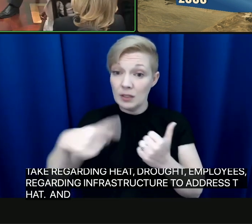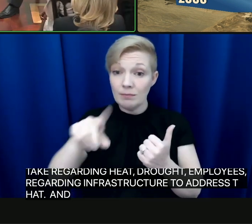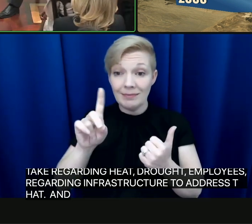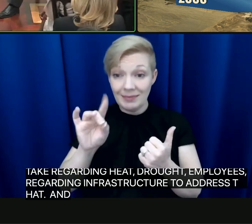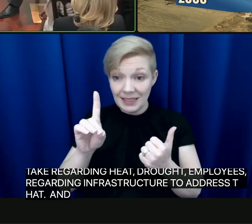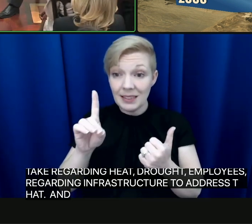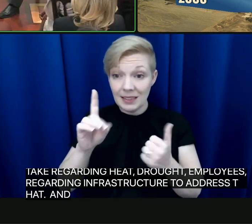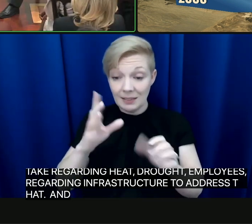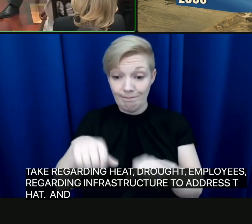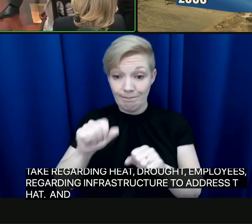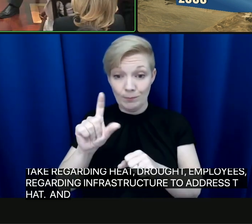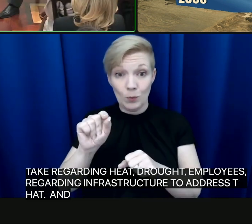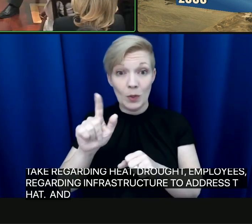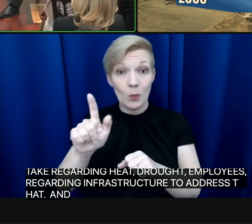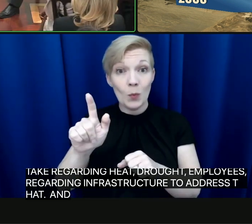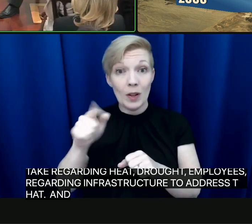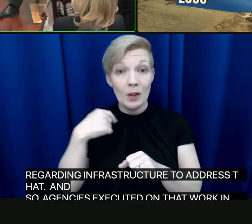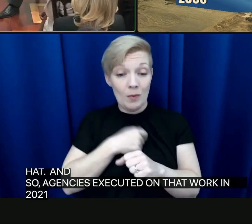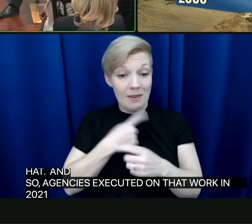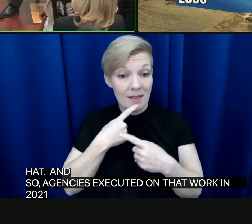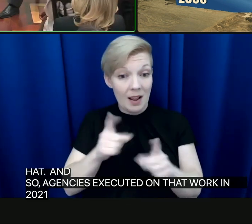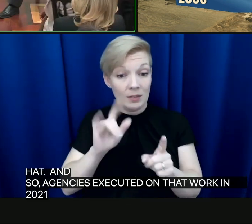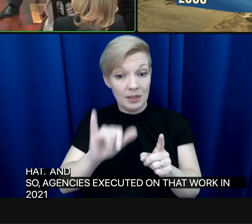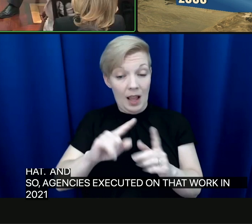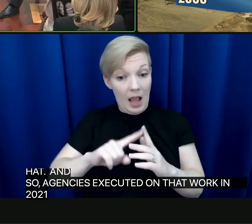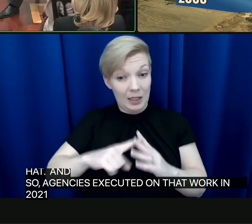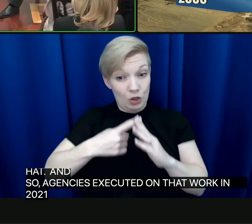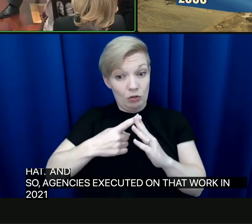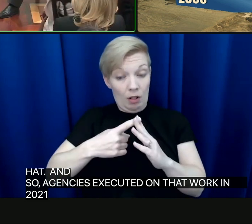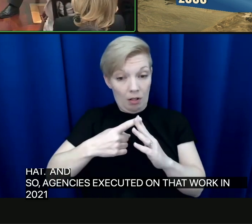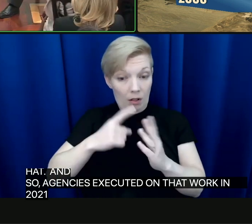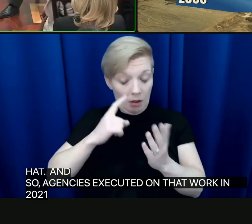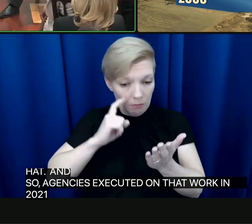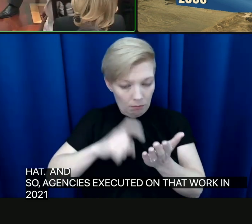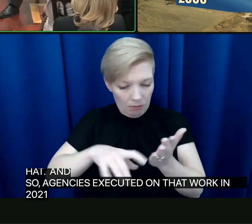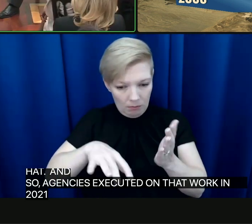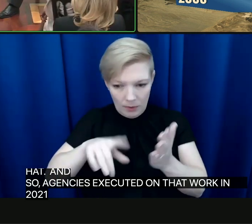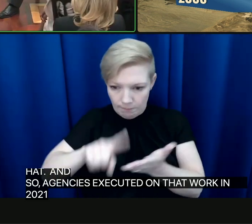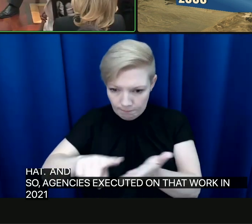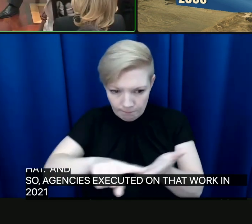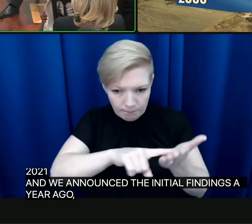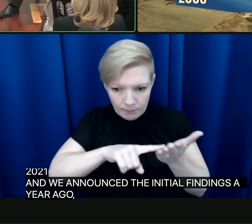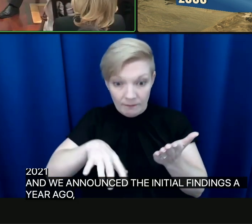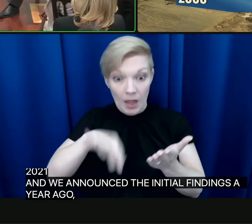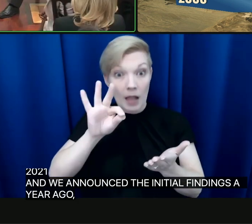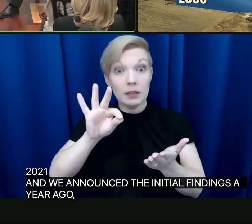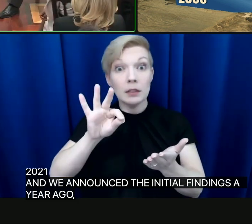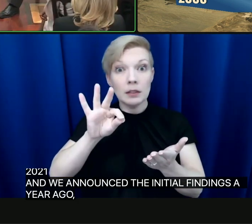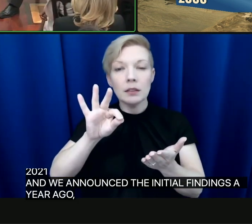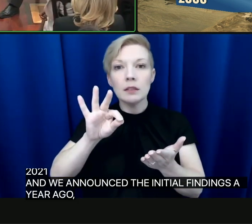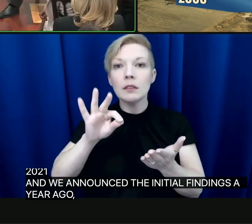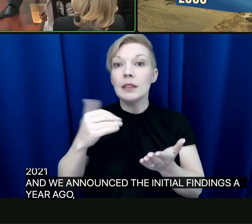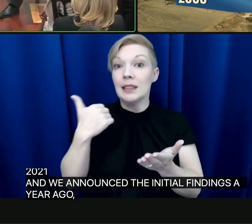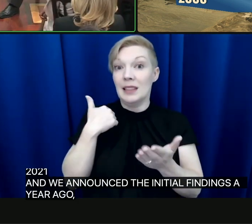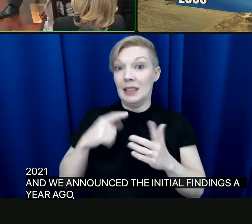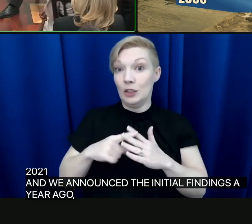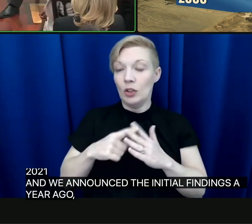And we announced the initial findings a year ago this time, and we're excited next week to show the progress report